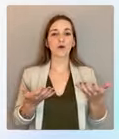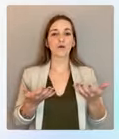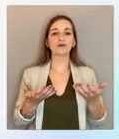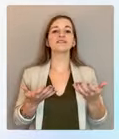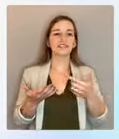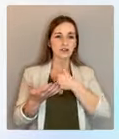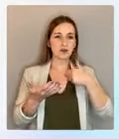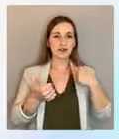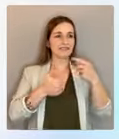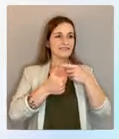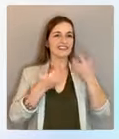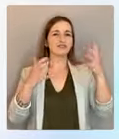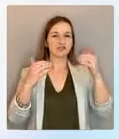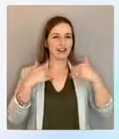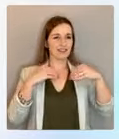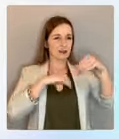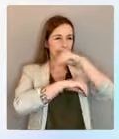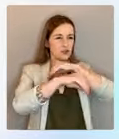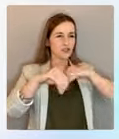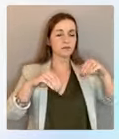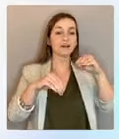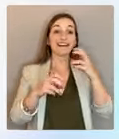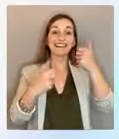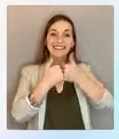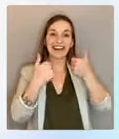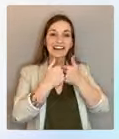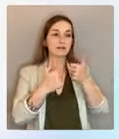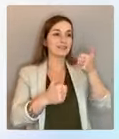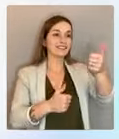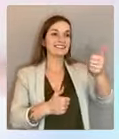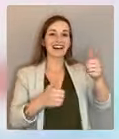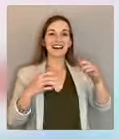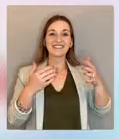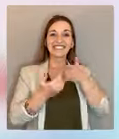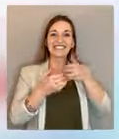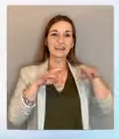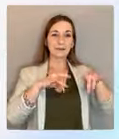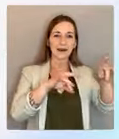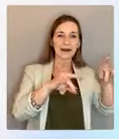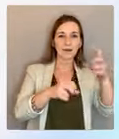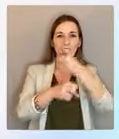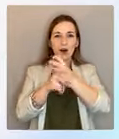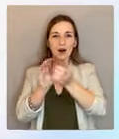So by this point, we've got a core mechanic that's easy to learn and hard to master. What's next?